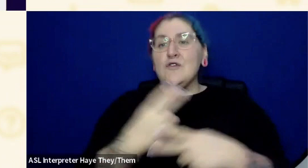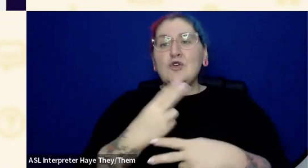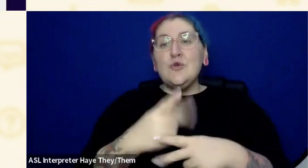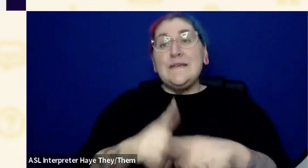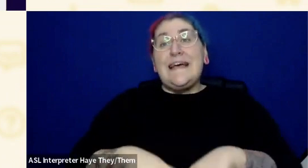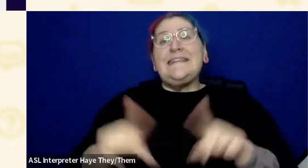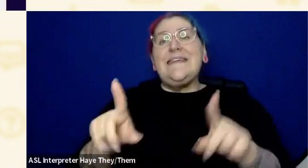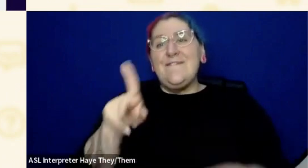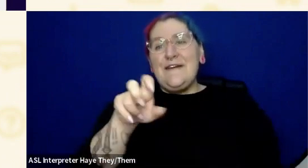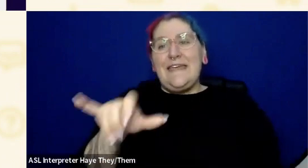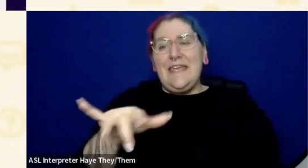Now with keyboard only.